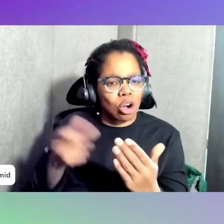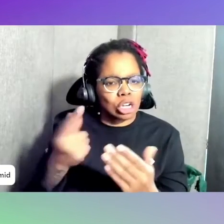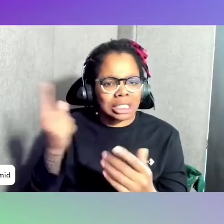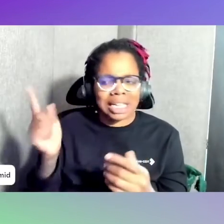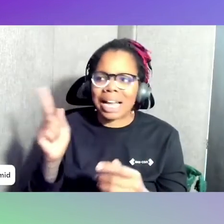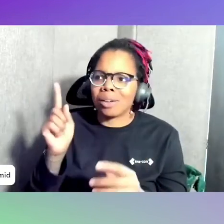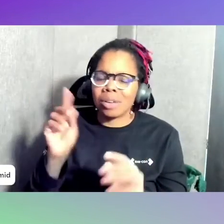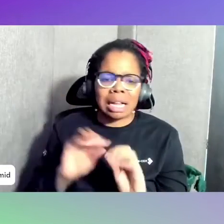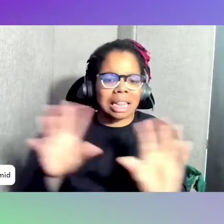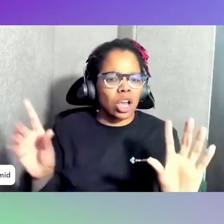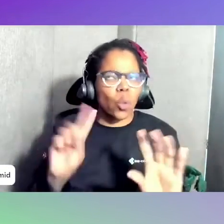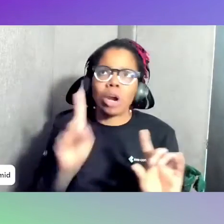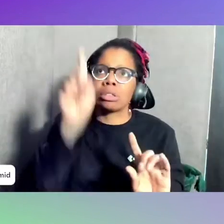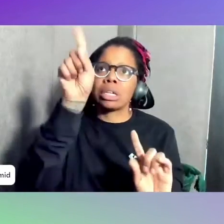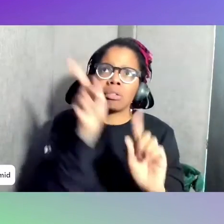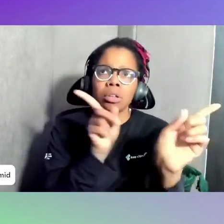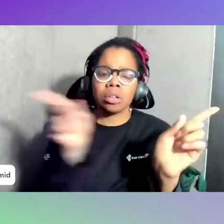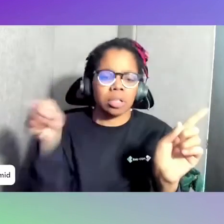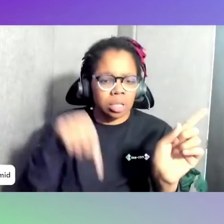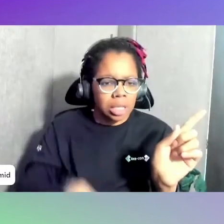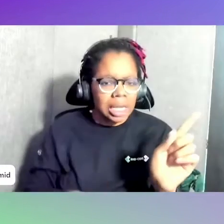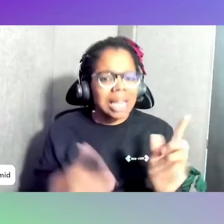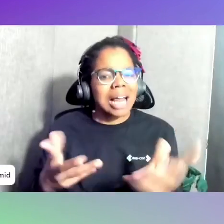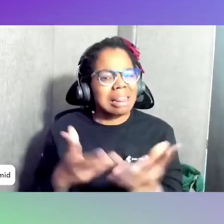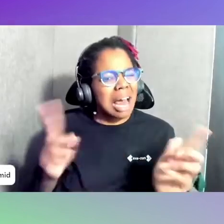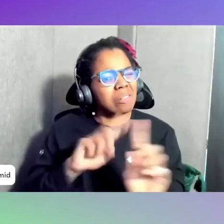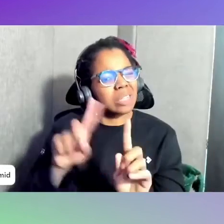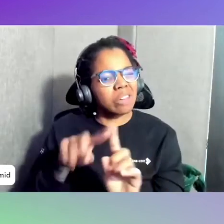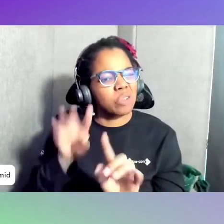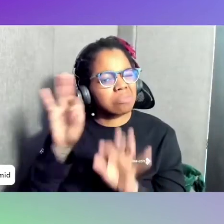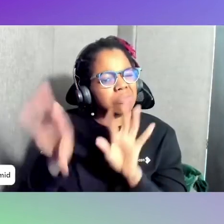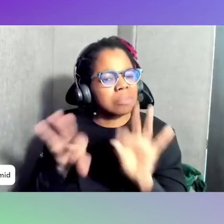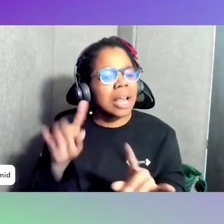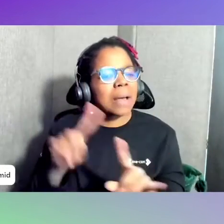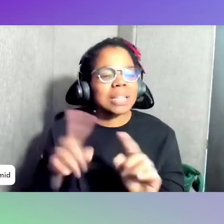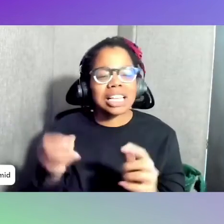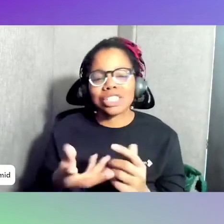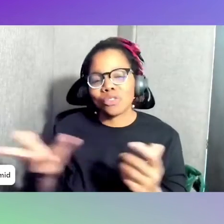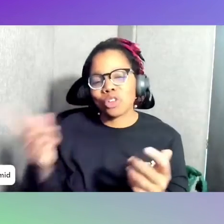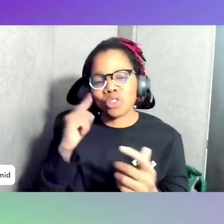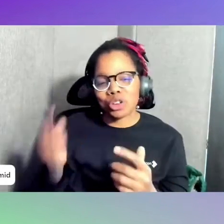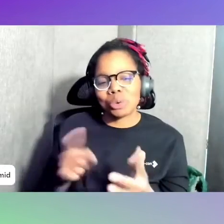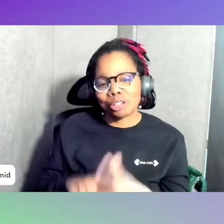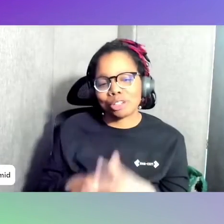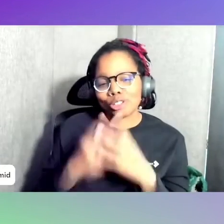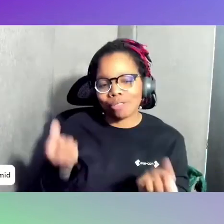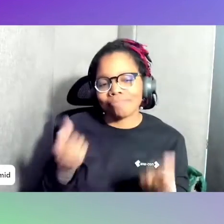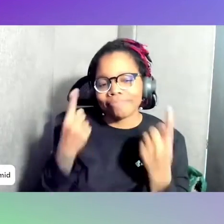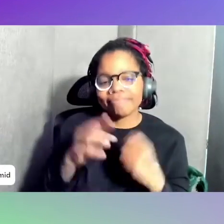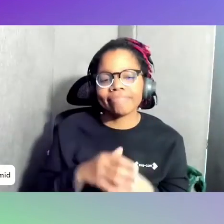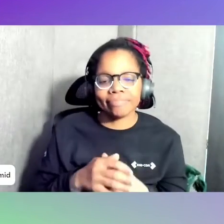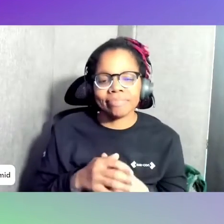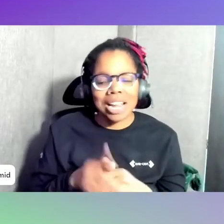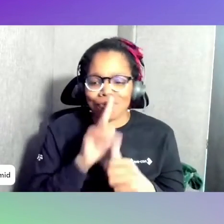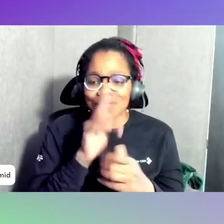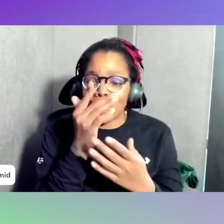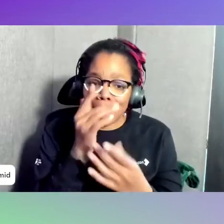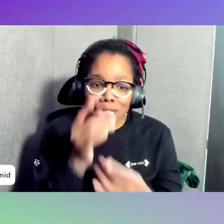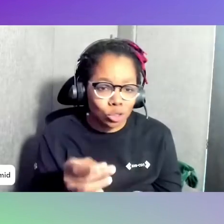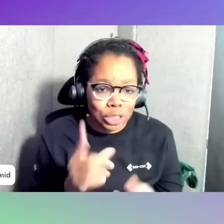use a write up marker to read diagonal lines on top of them too quickly reorient if which side is up if it's not